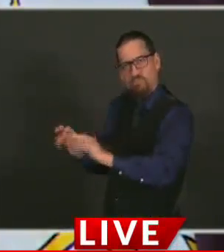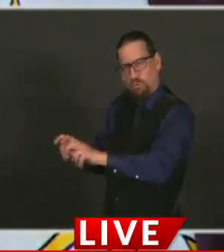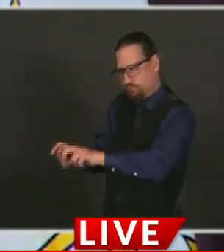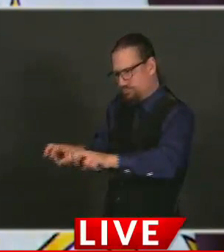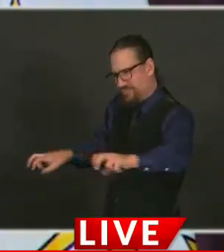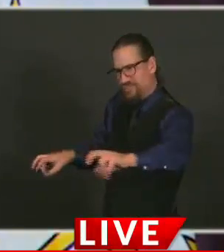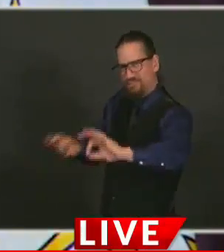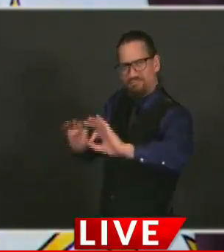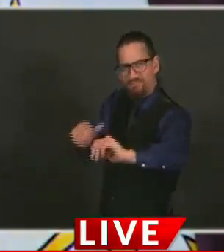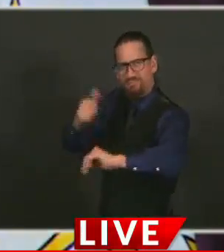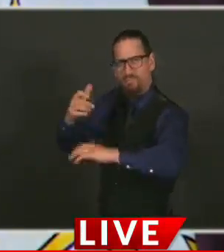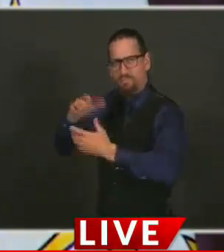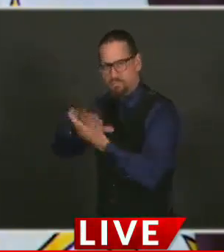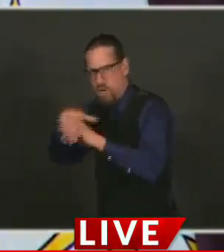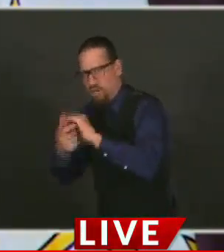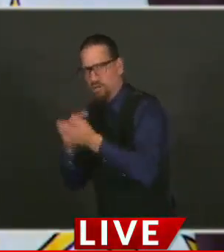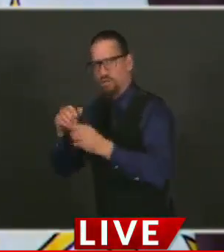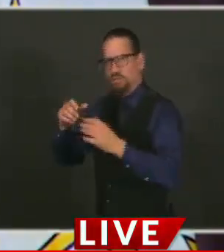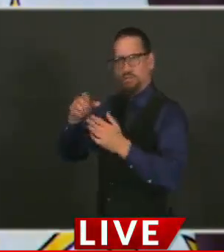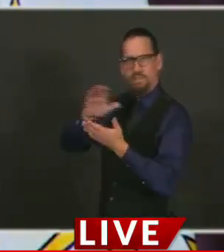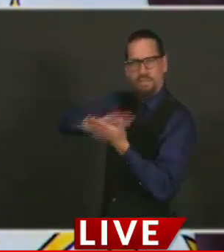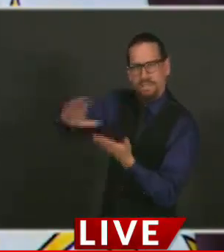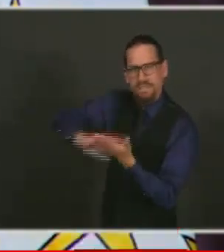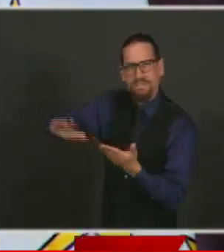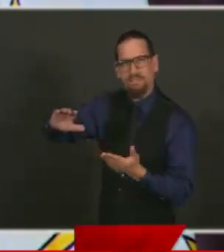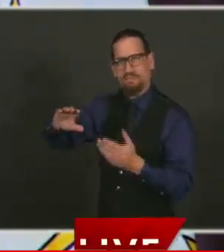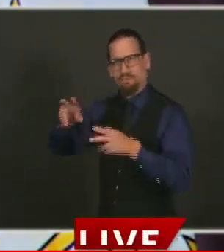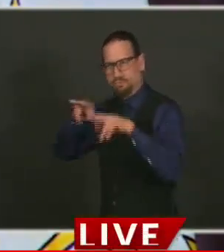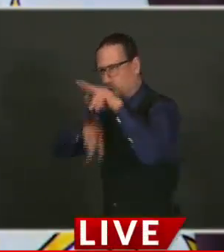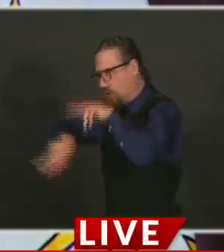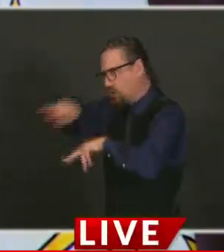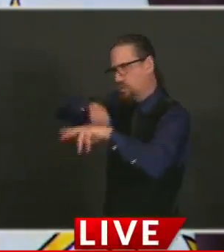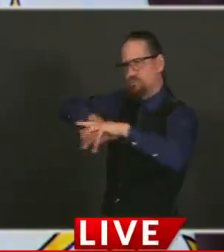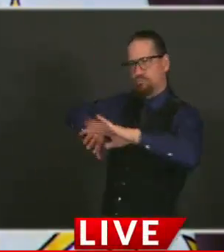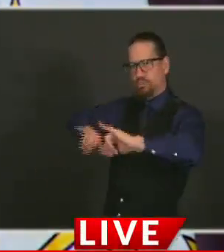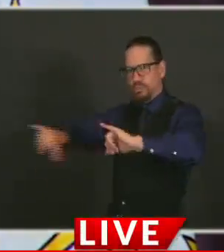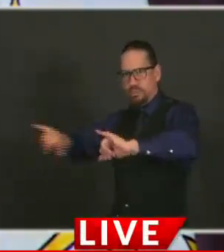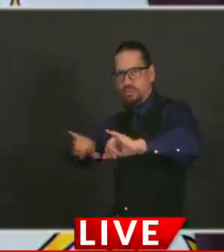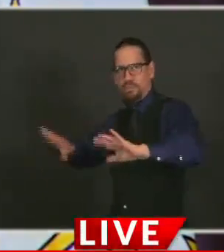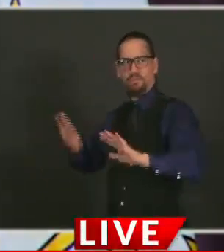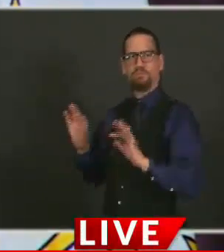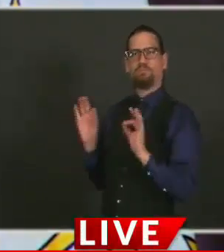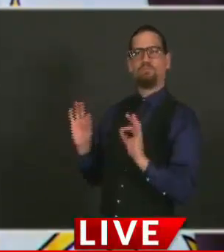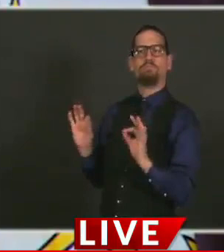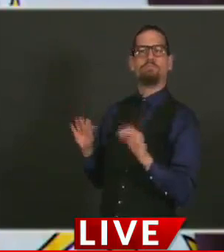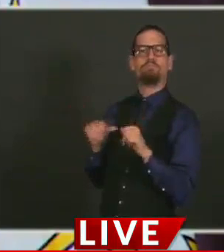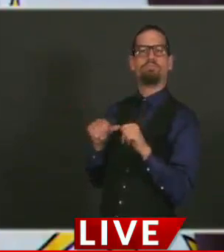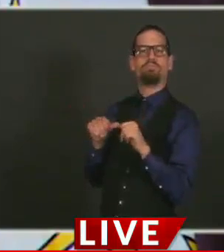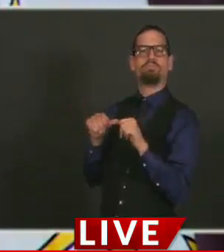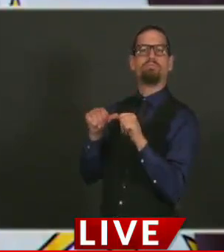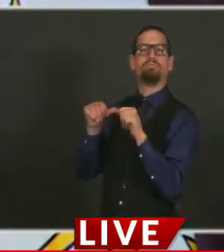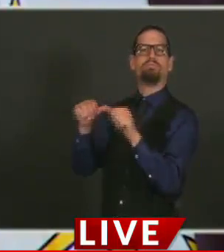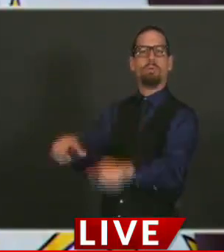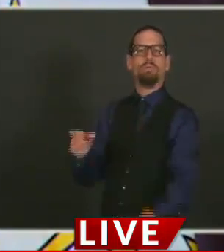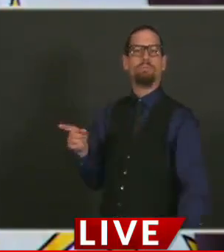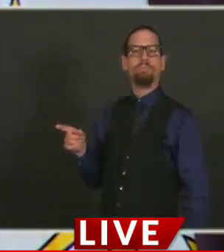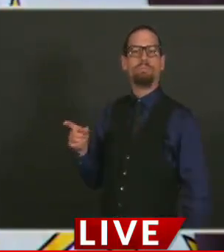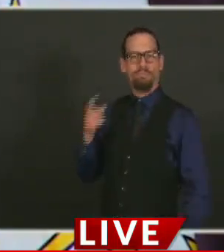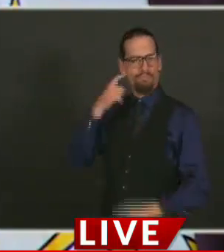SCHOOL SETTING, THE DISTANCE, THE MASK WEARING REQUIRED, HAND